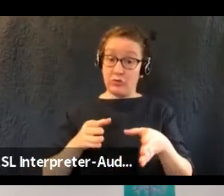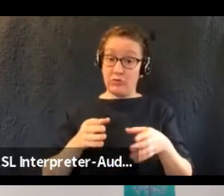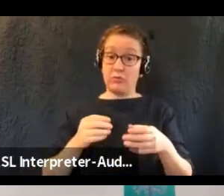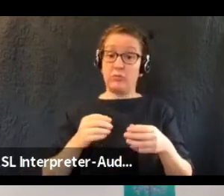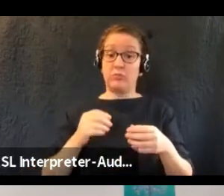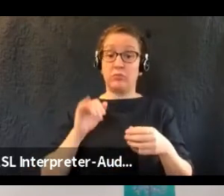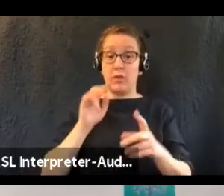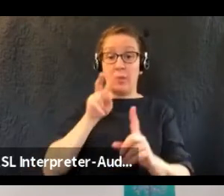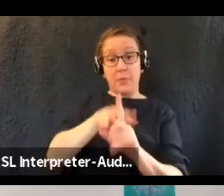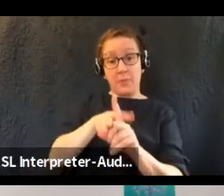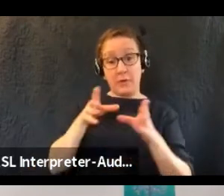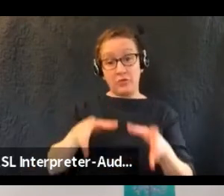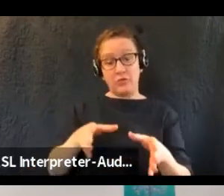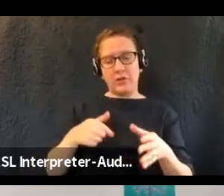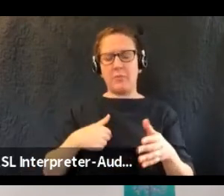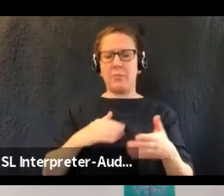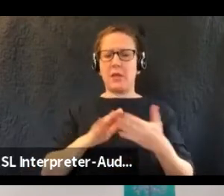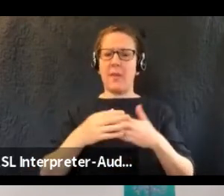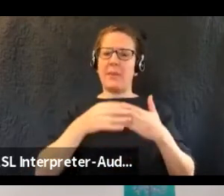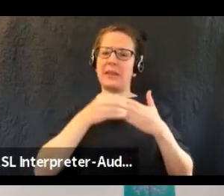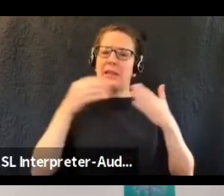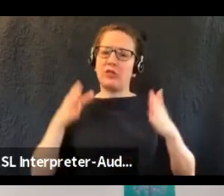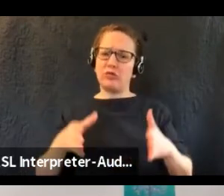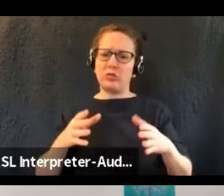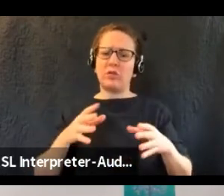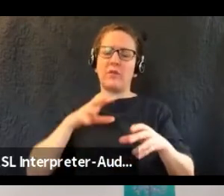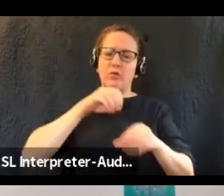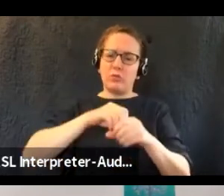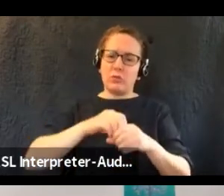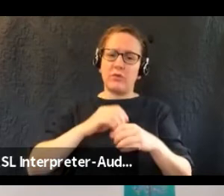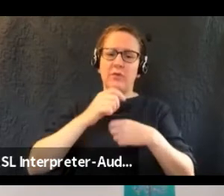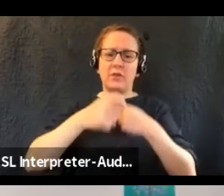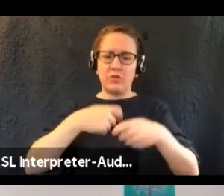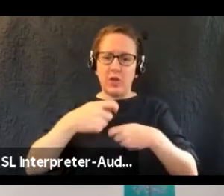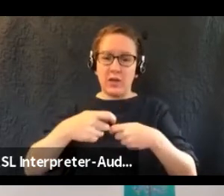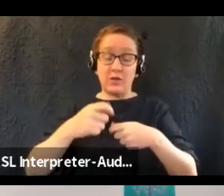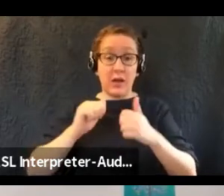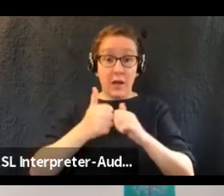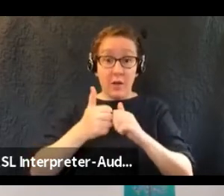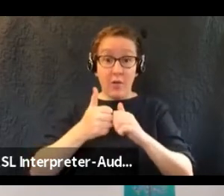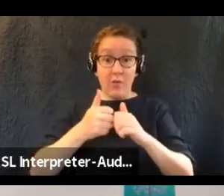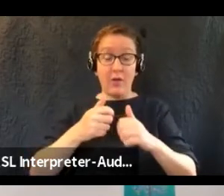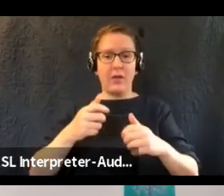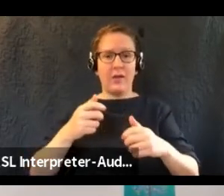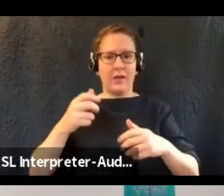and promoters of inclusive exchange by arming themselves with the right tools, business